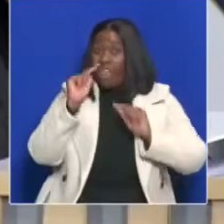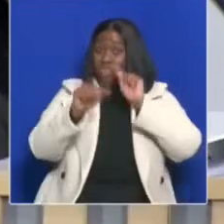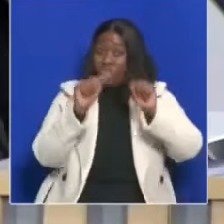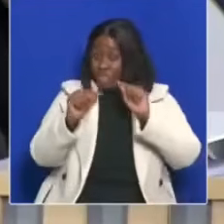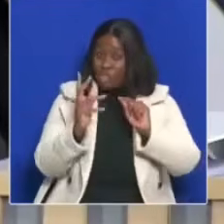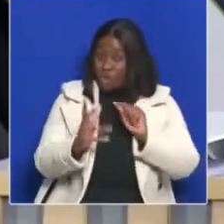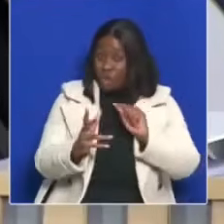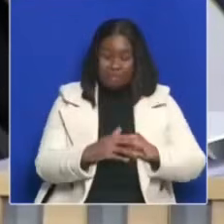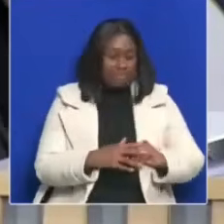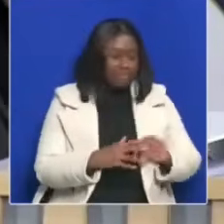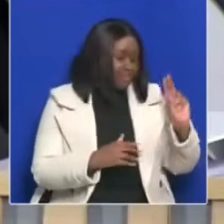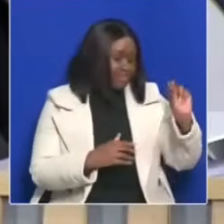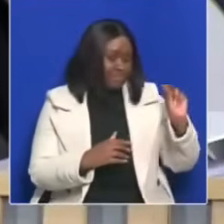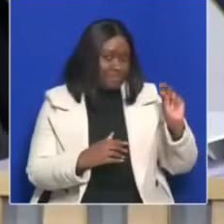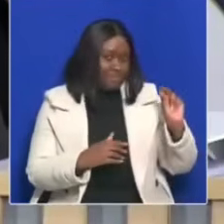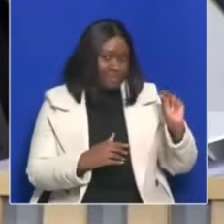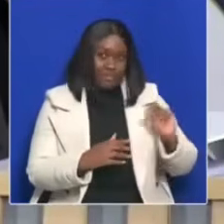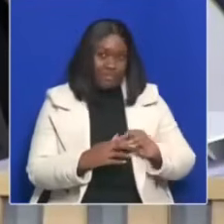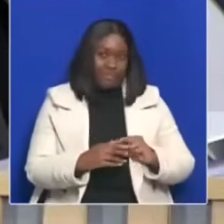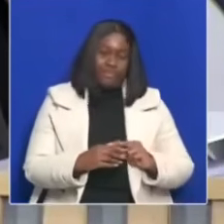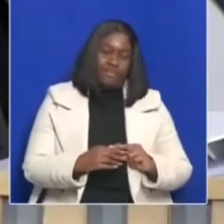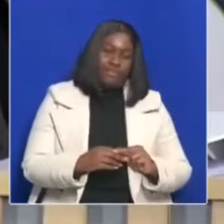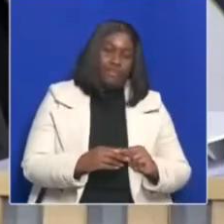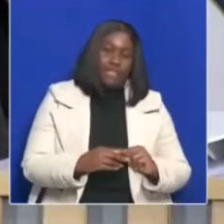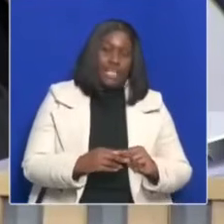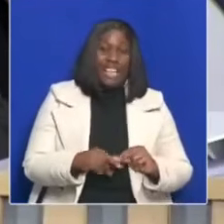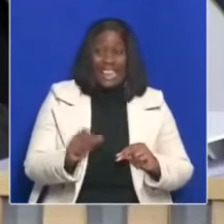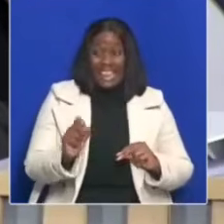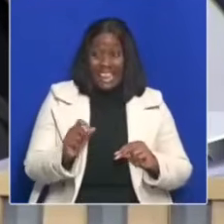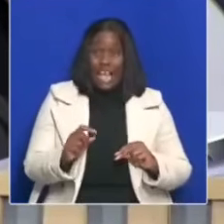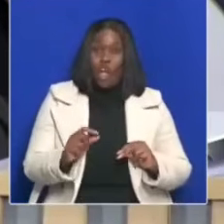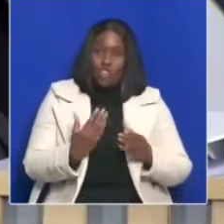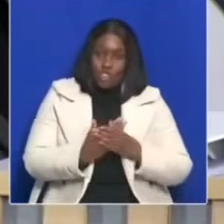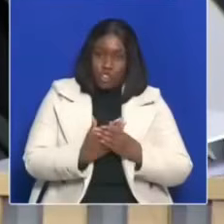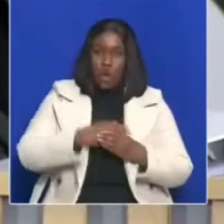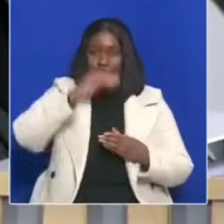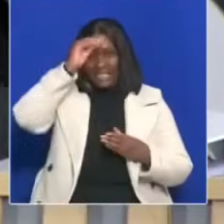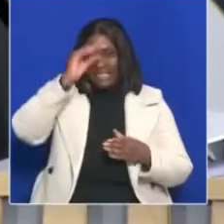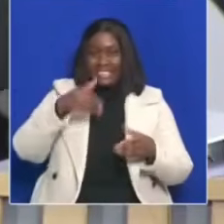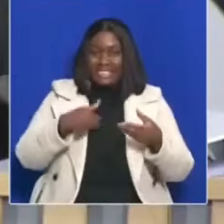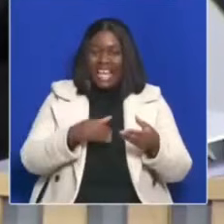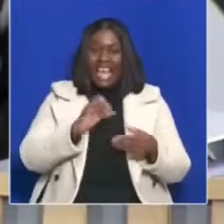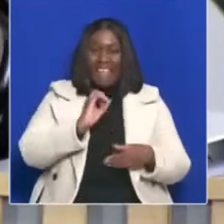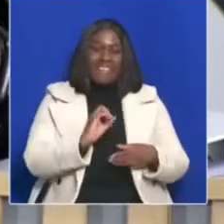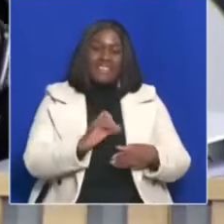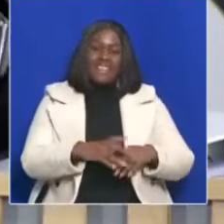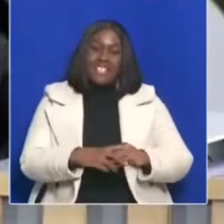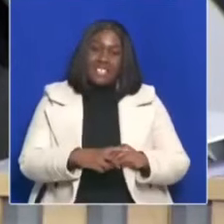in these cases there are dockets there are dockets in these cases that are open prior